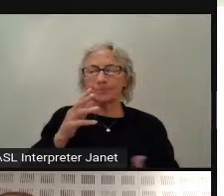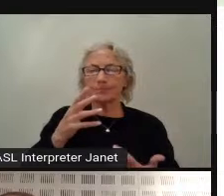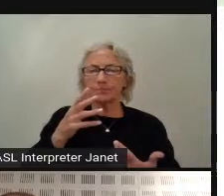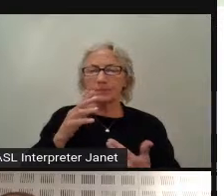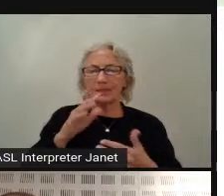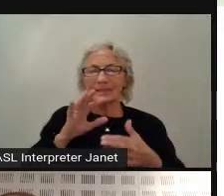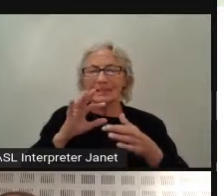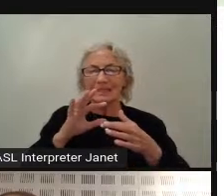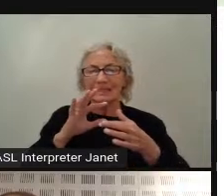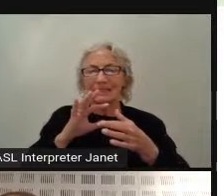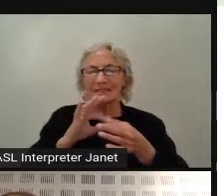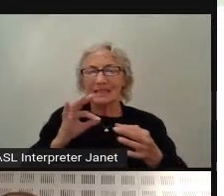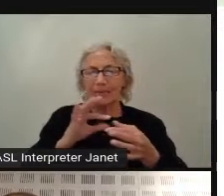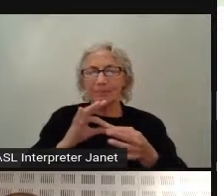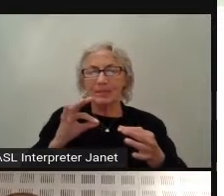points to the Danish